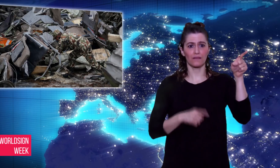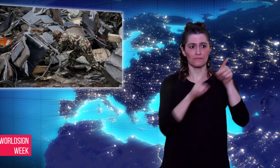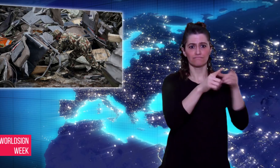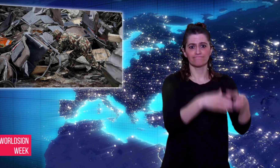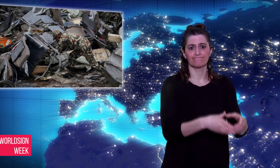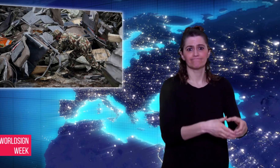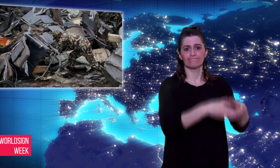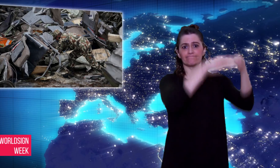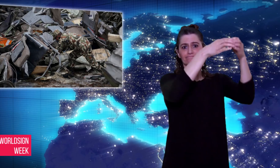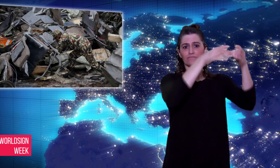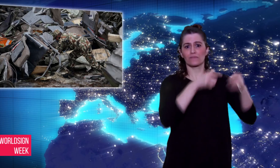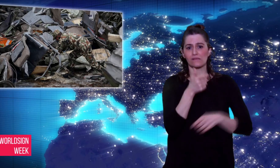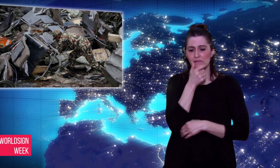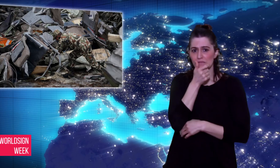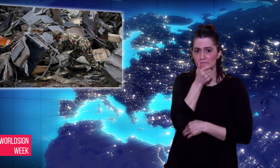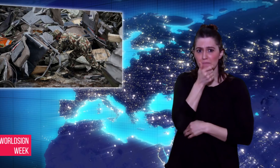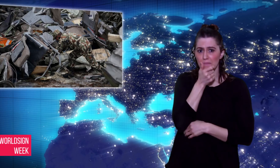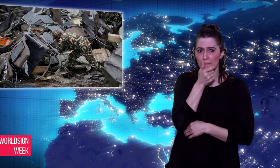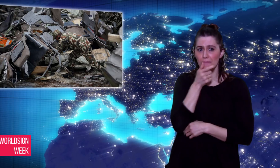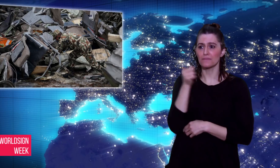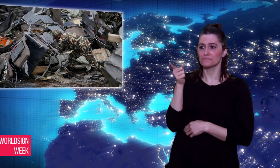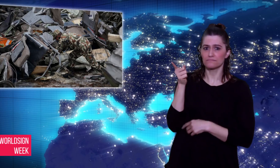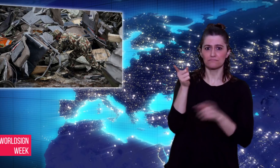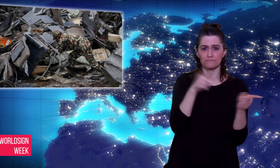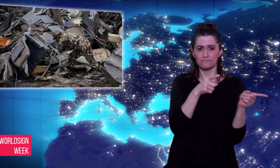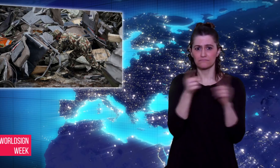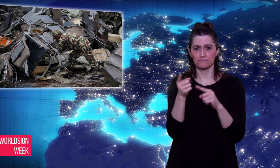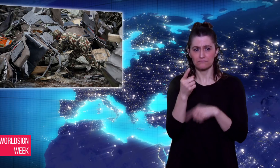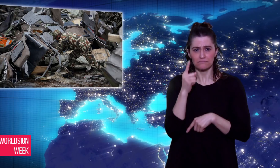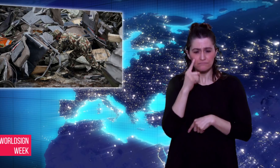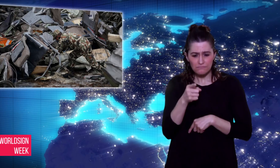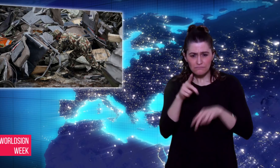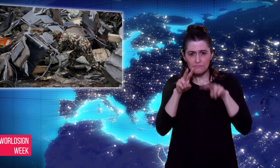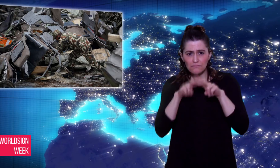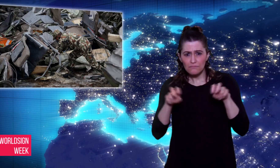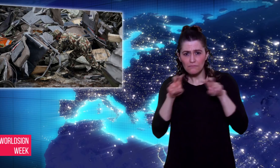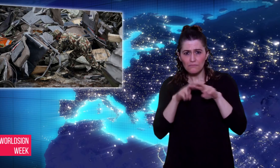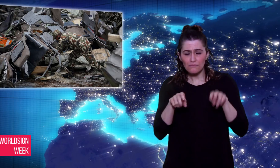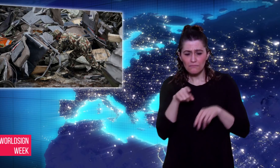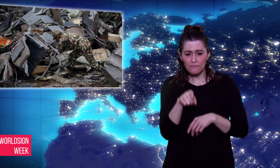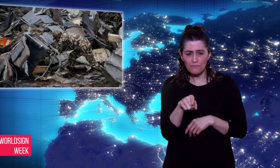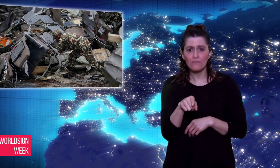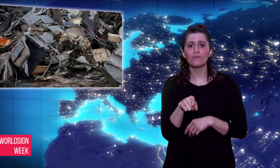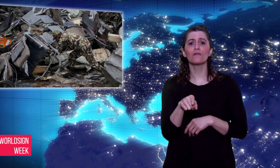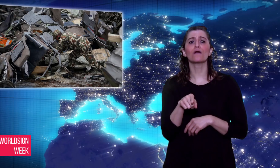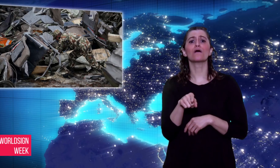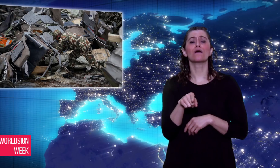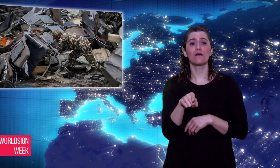which direction the pilot was to take in